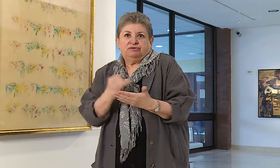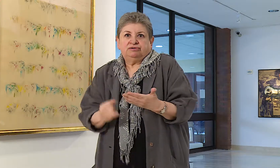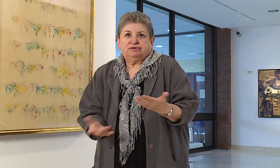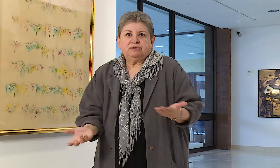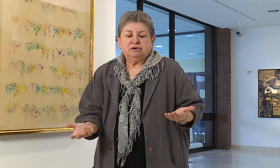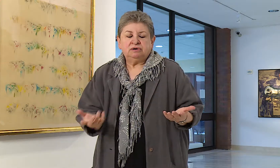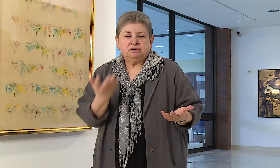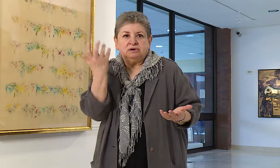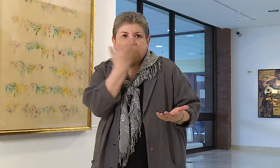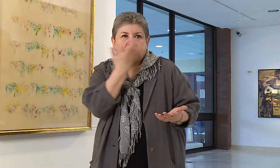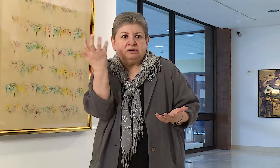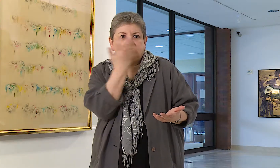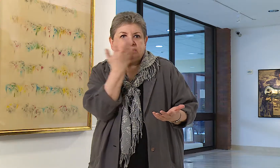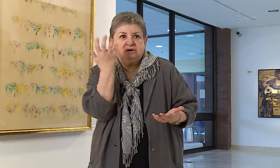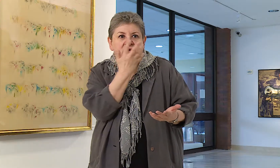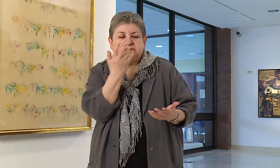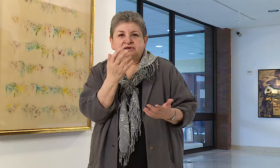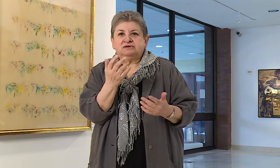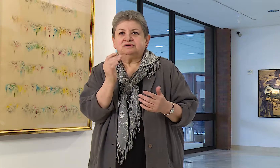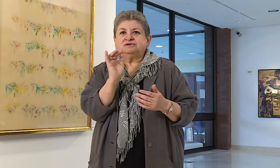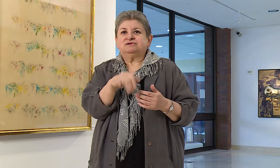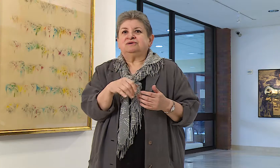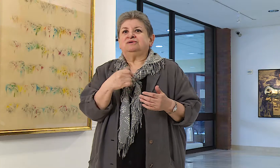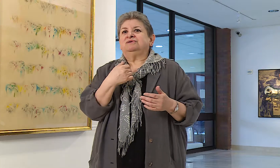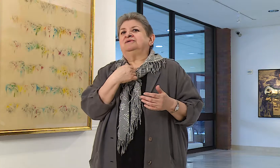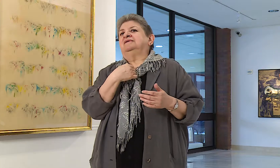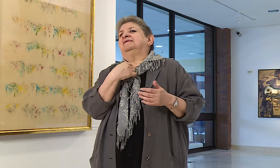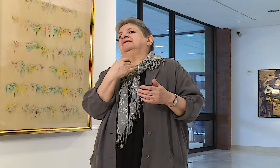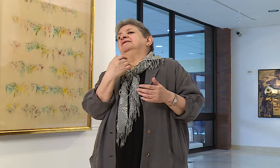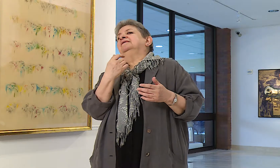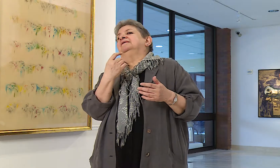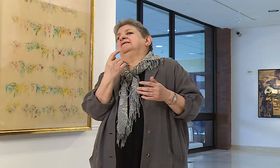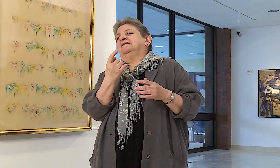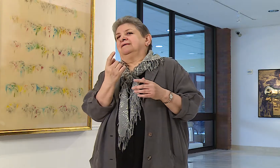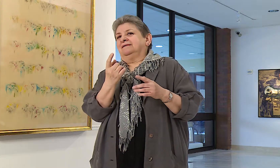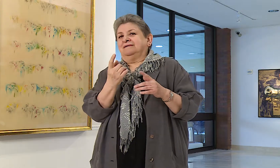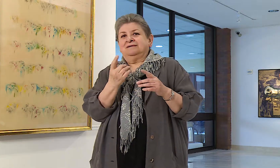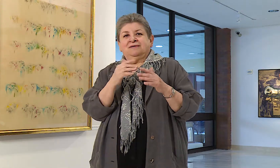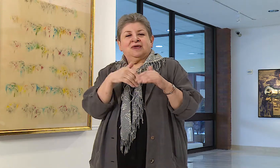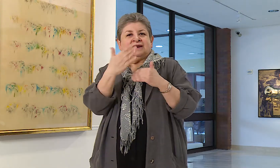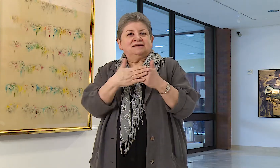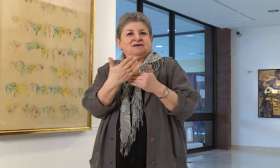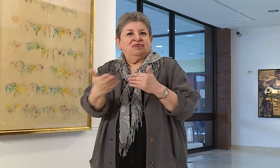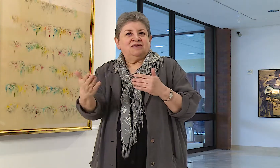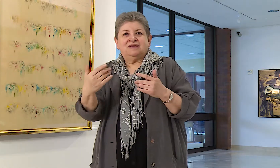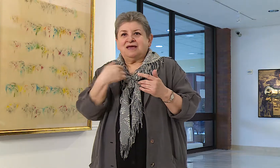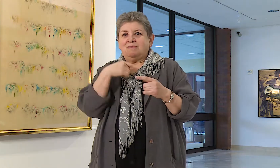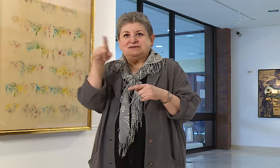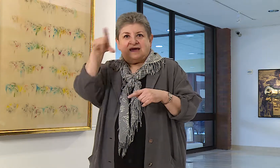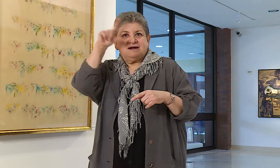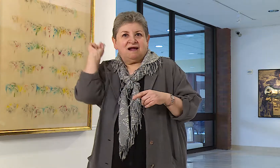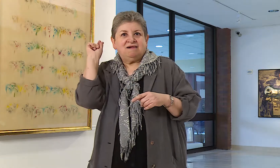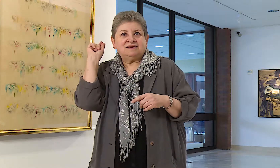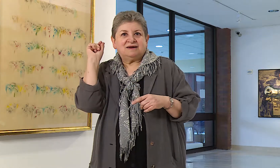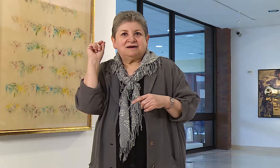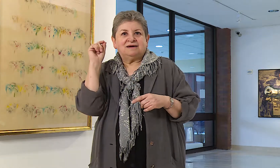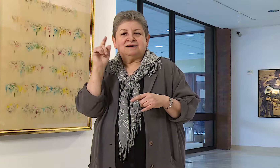American Sign Language in my art. And so, the next thing you know,